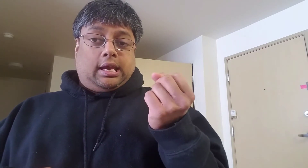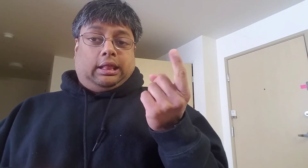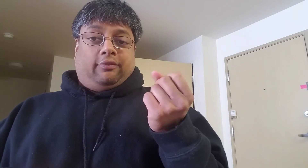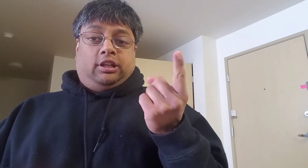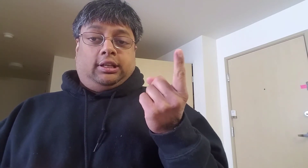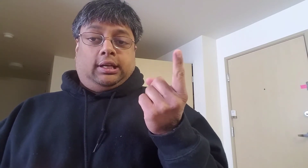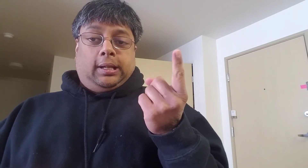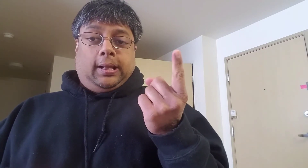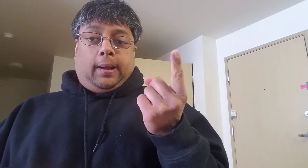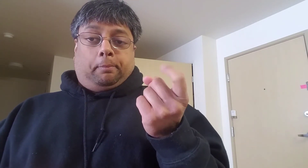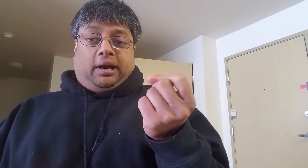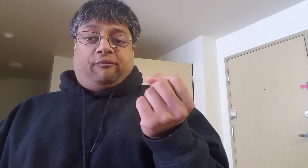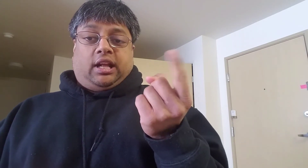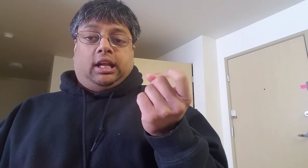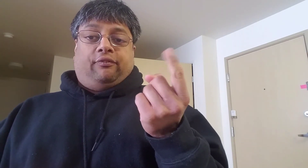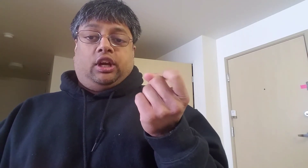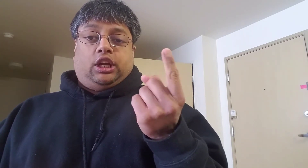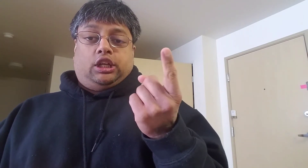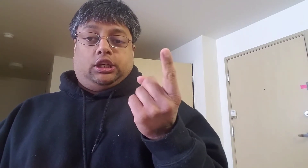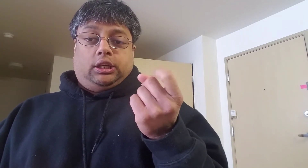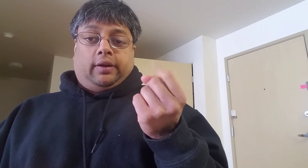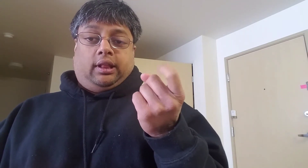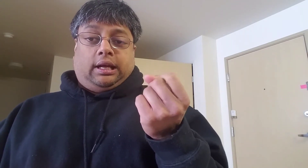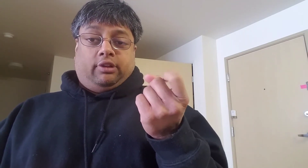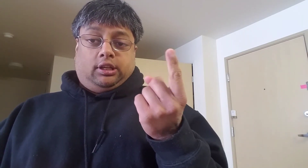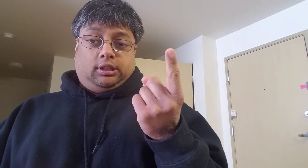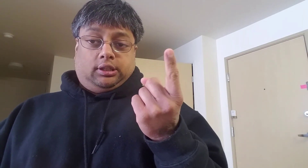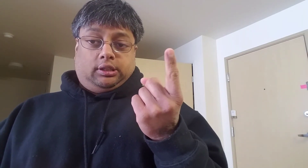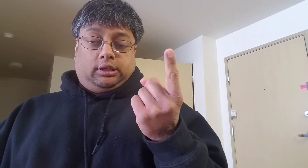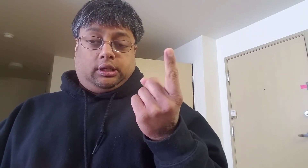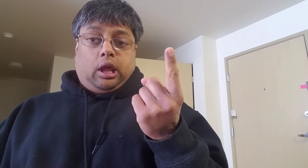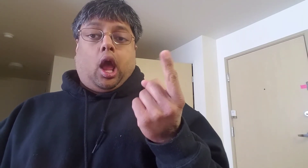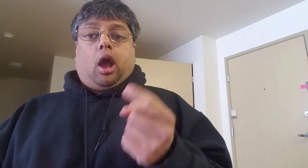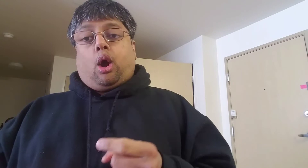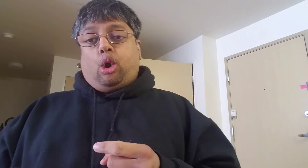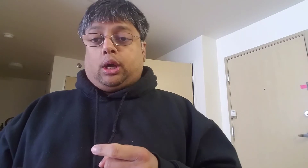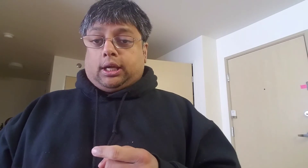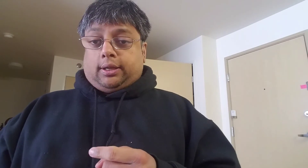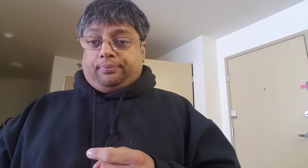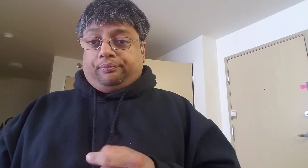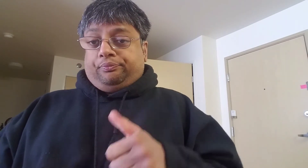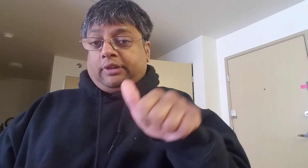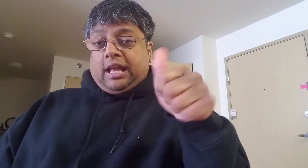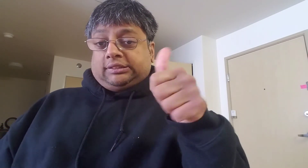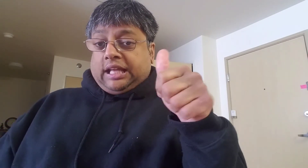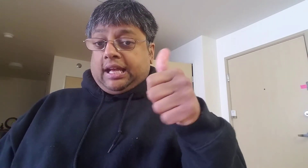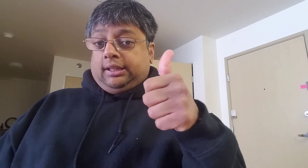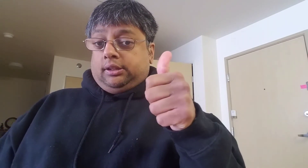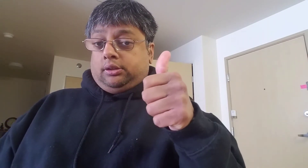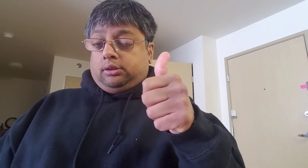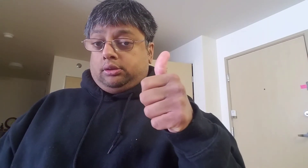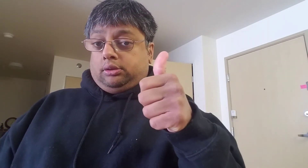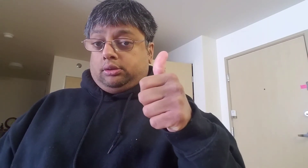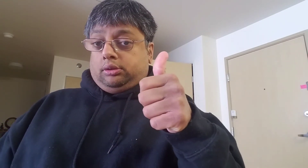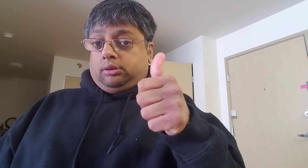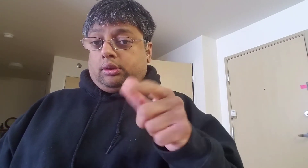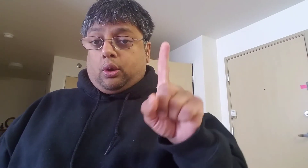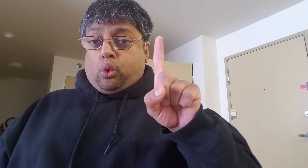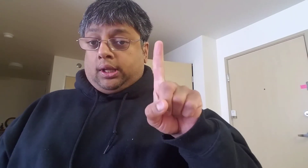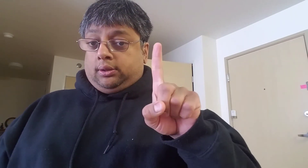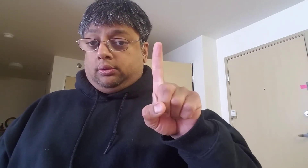11 (by flicking your first finger twice)... or by doing "ten" plus "one"